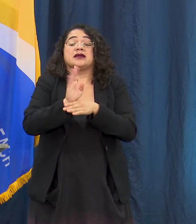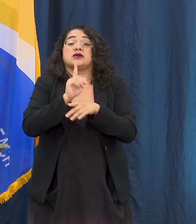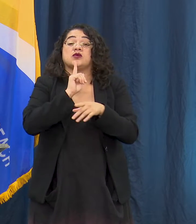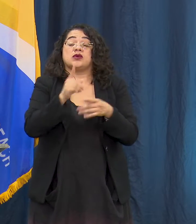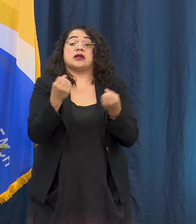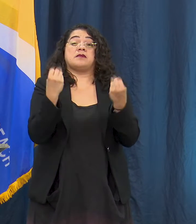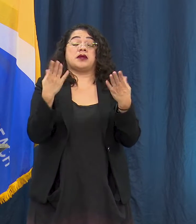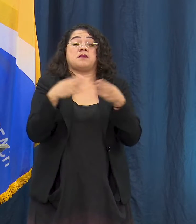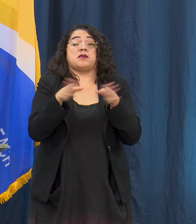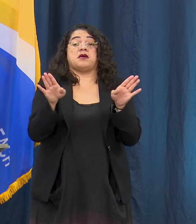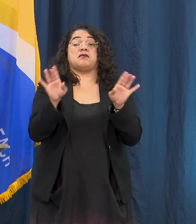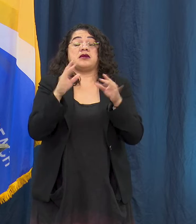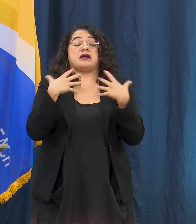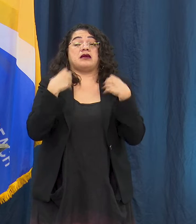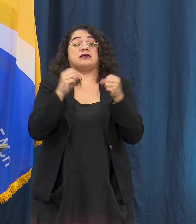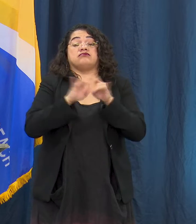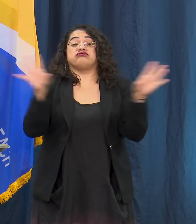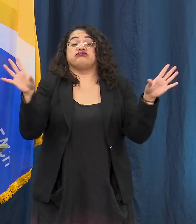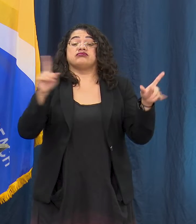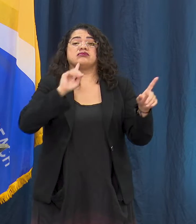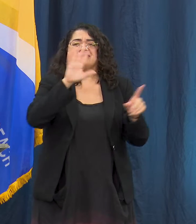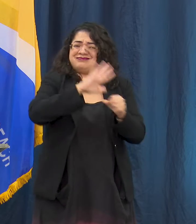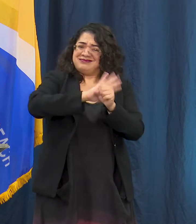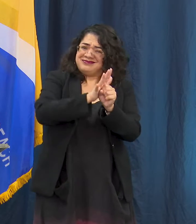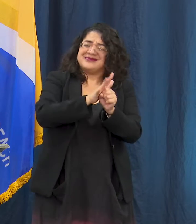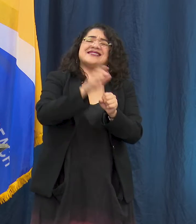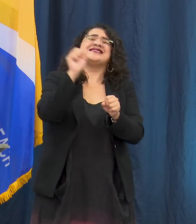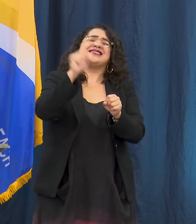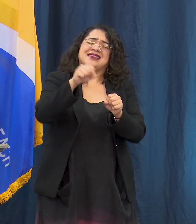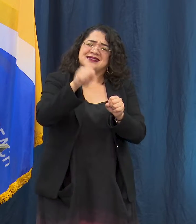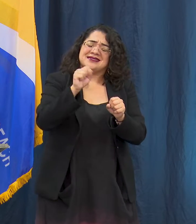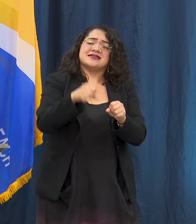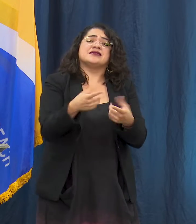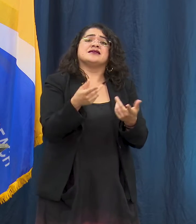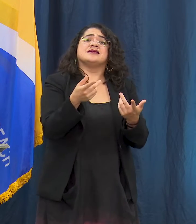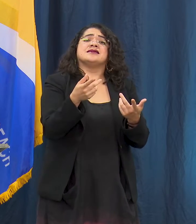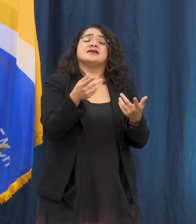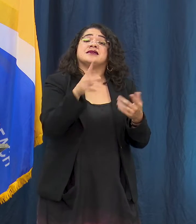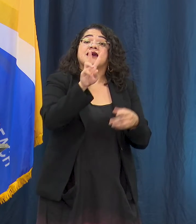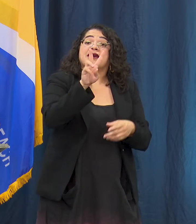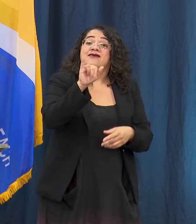time. COVID is a public health crisis, violence is a public health crisis, and